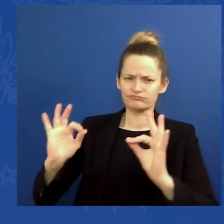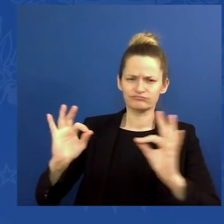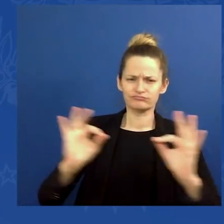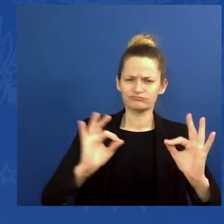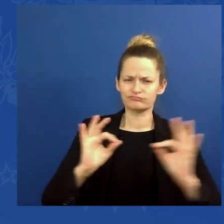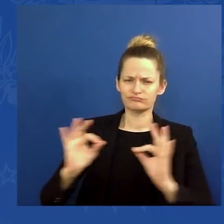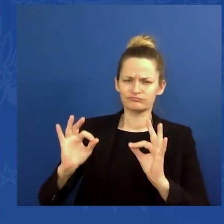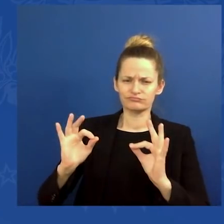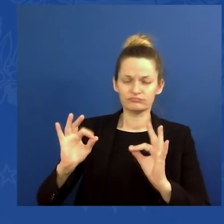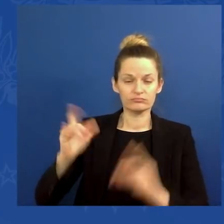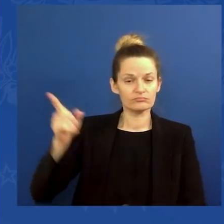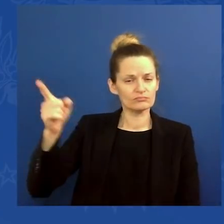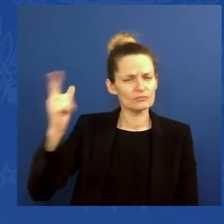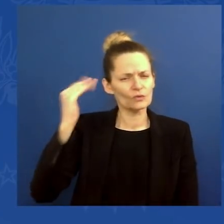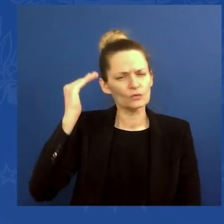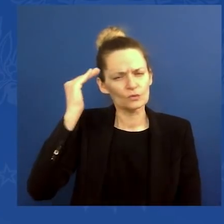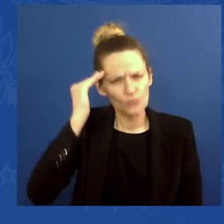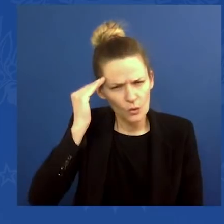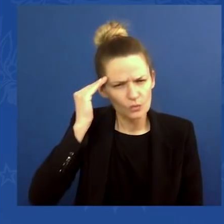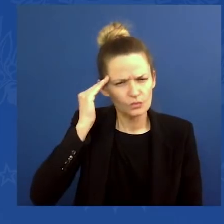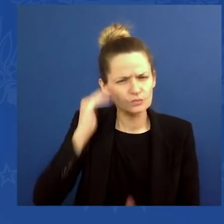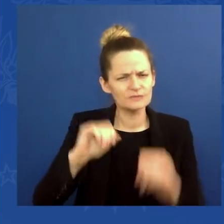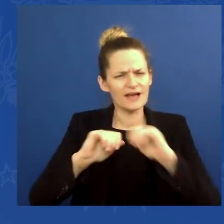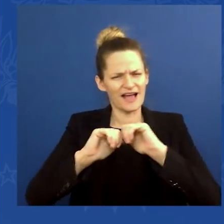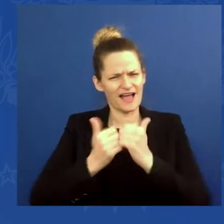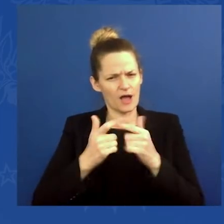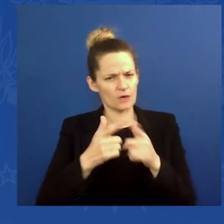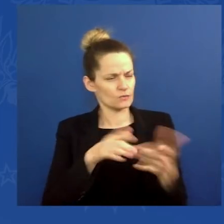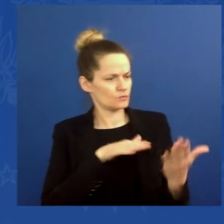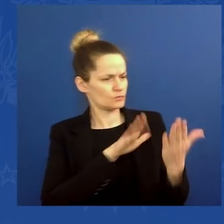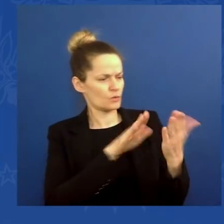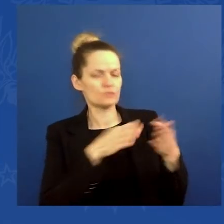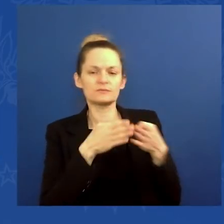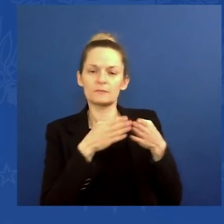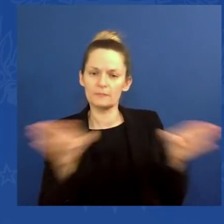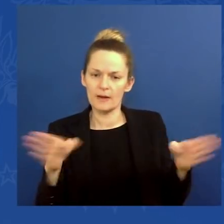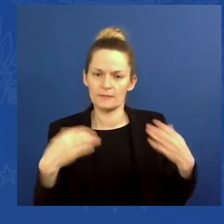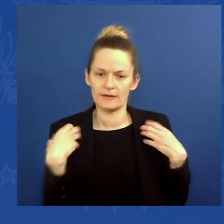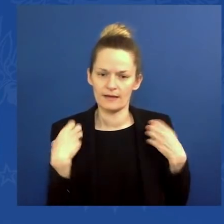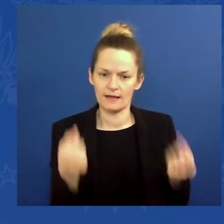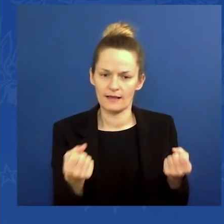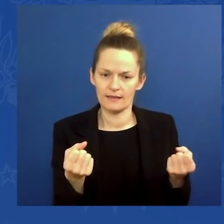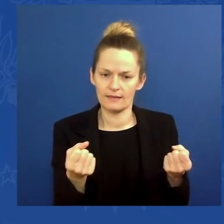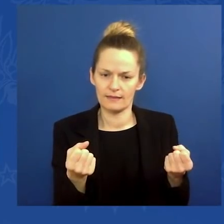his handling of the economy of Ireland, especially during the difficult times of Brexit.